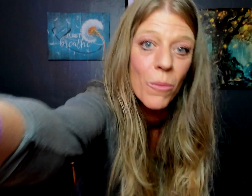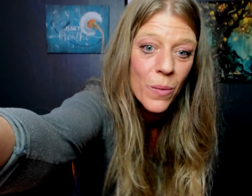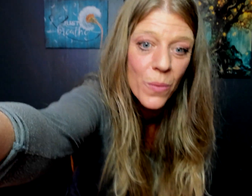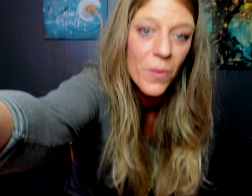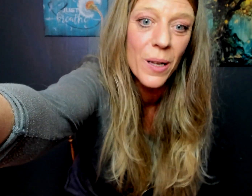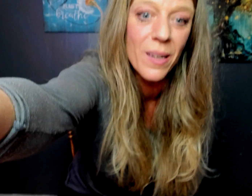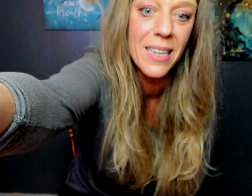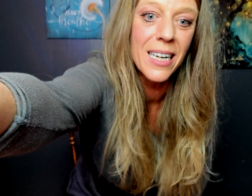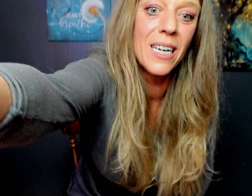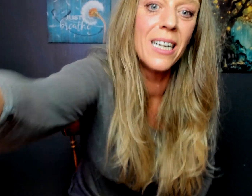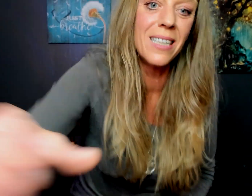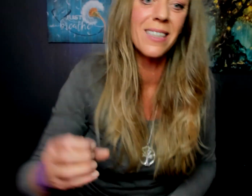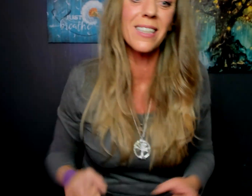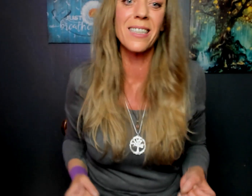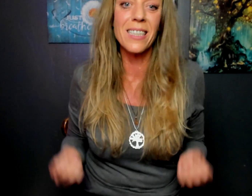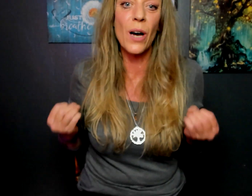I'll move this.